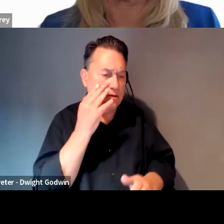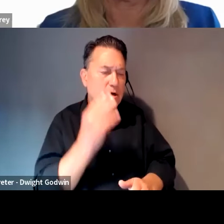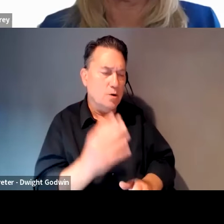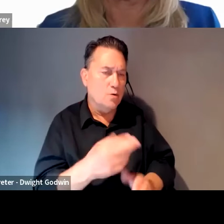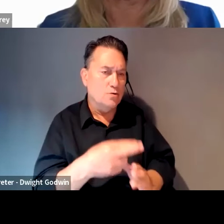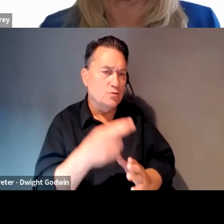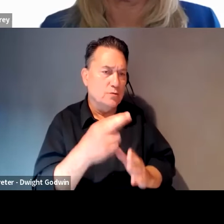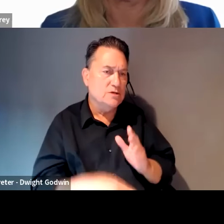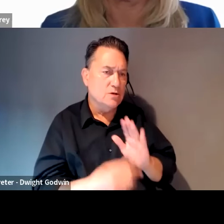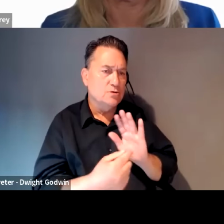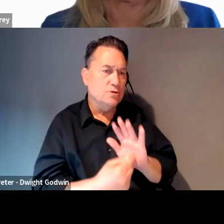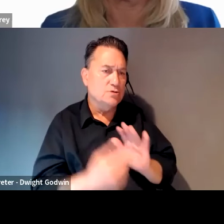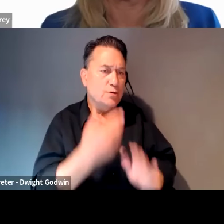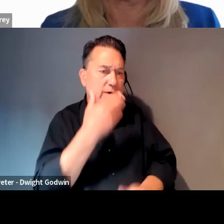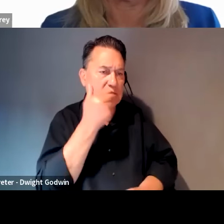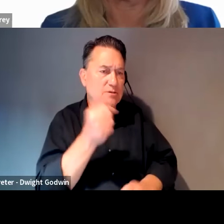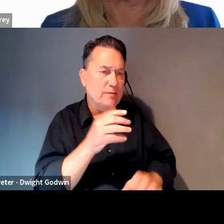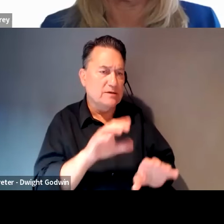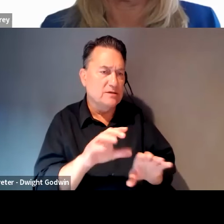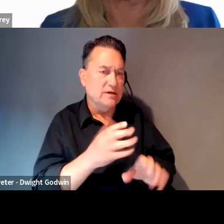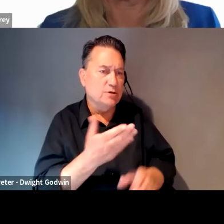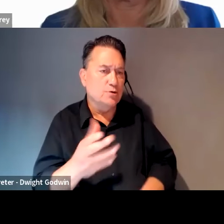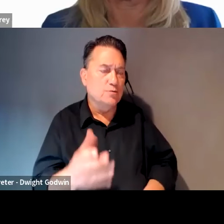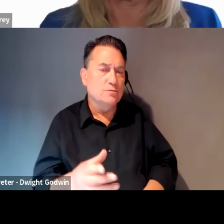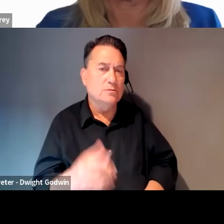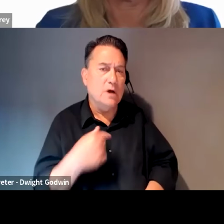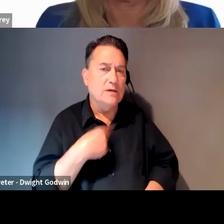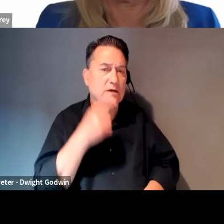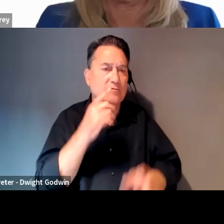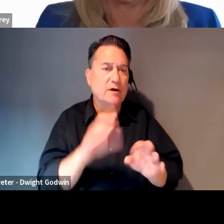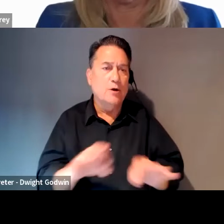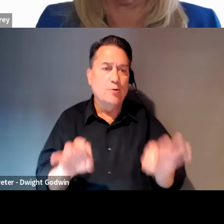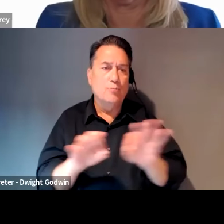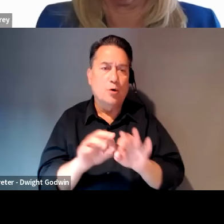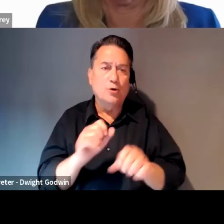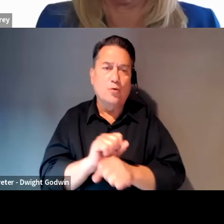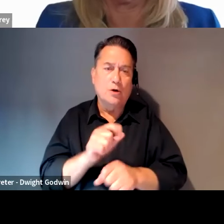And so I think that's some of the important work that you all have done as well.